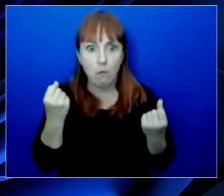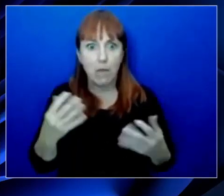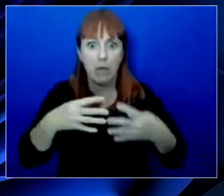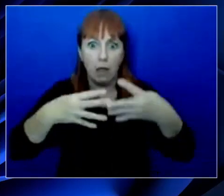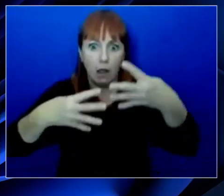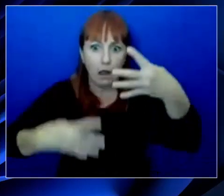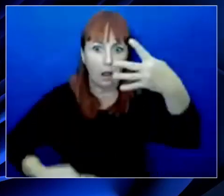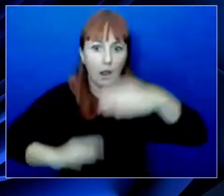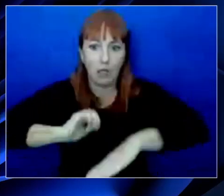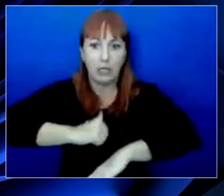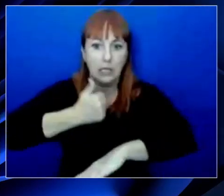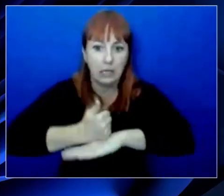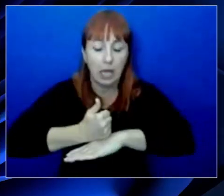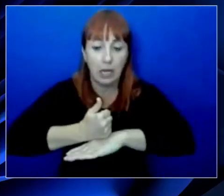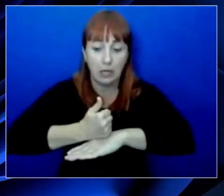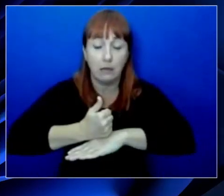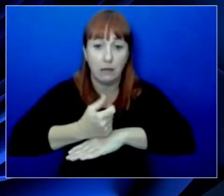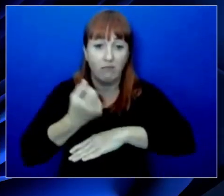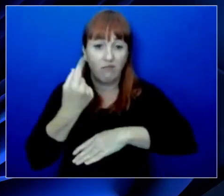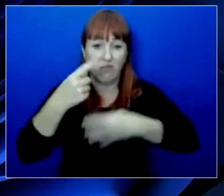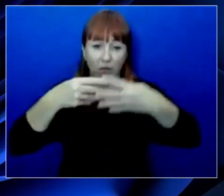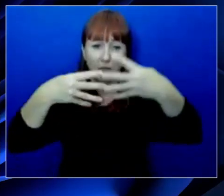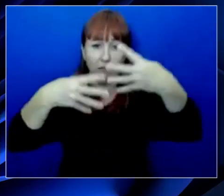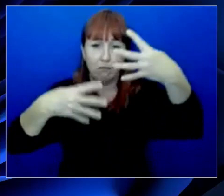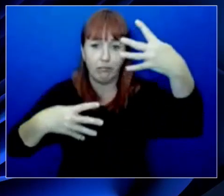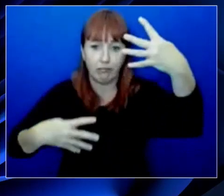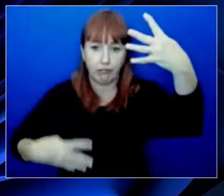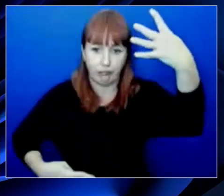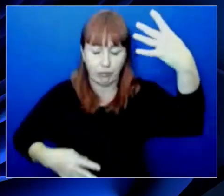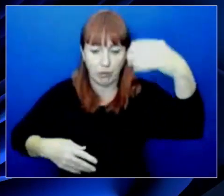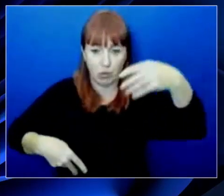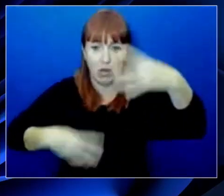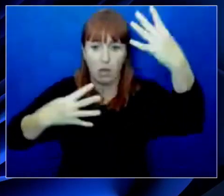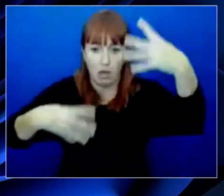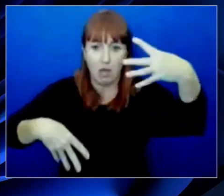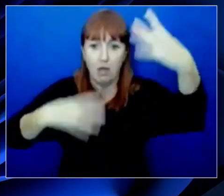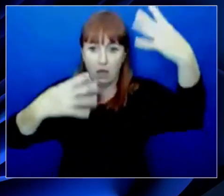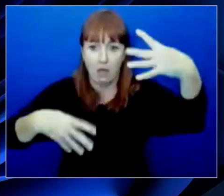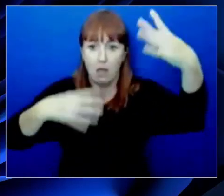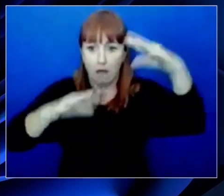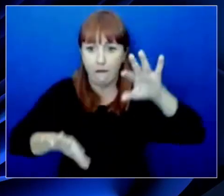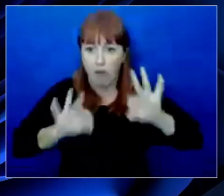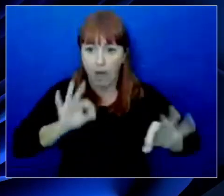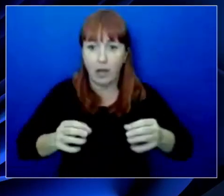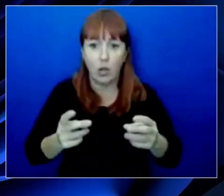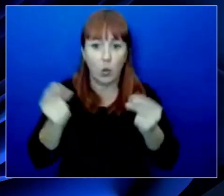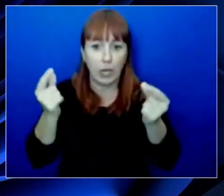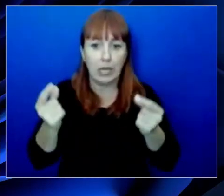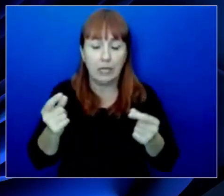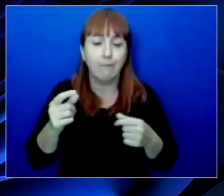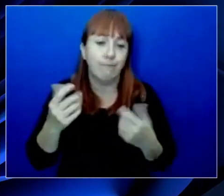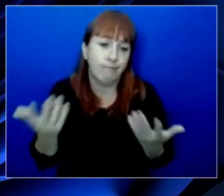and it's a really, really long page to be able to navigate and get to things quickly and efficiently.